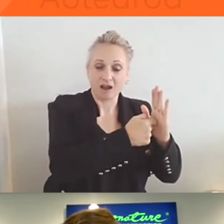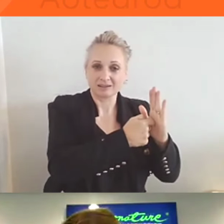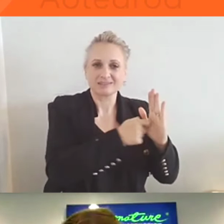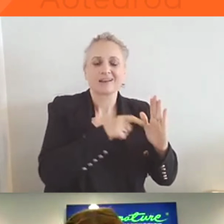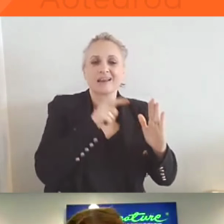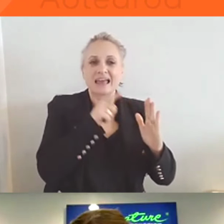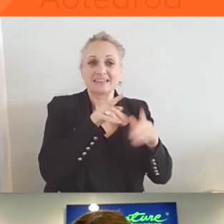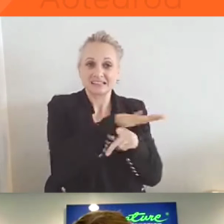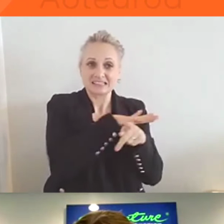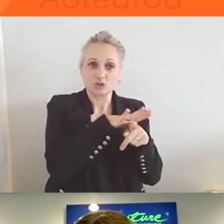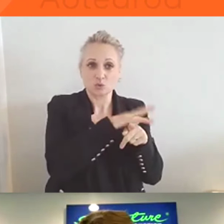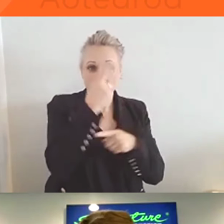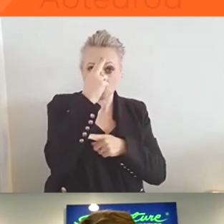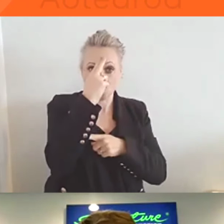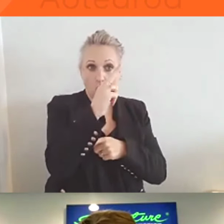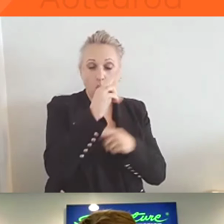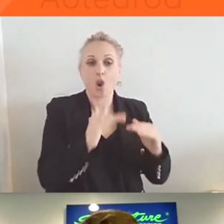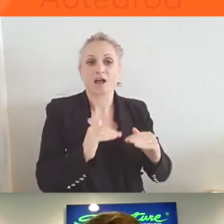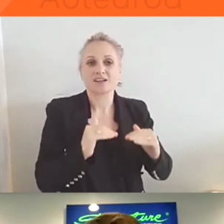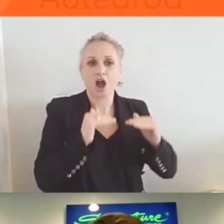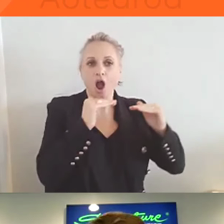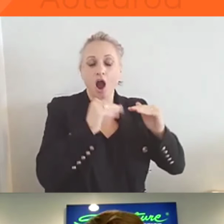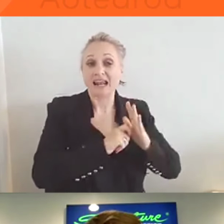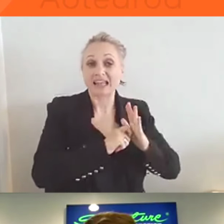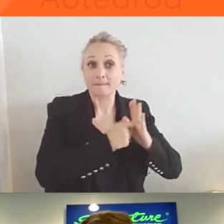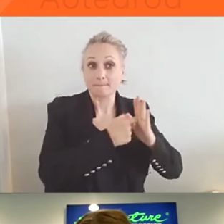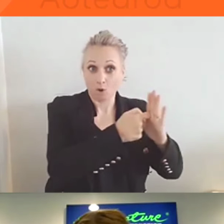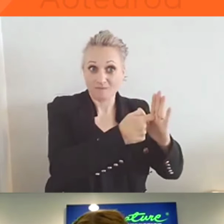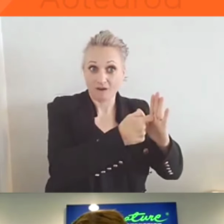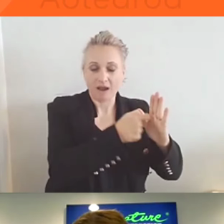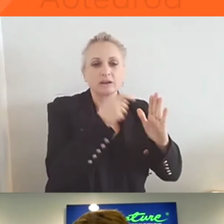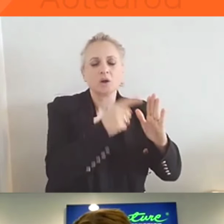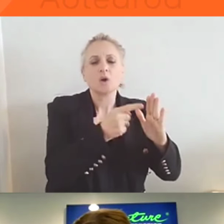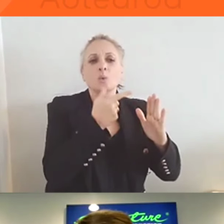we've done several for for ACC with lifts and hoists. Even using,